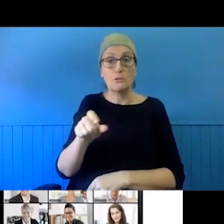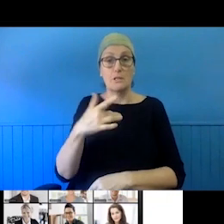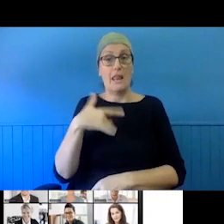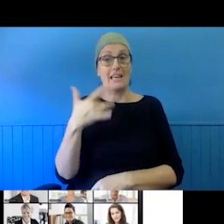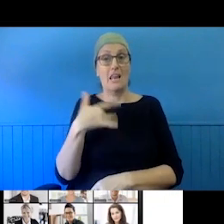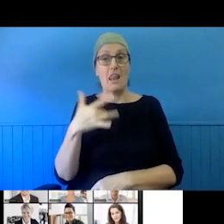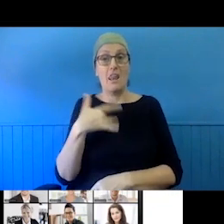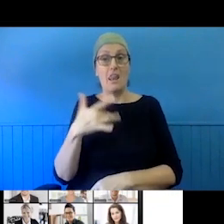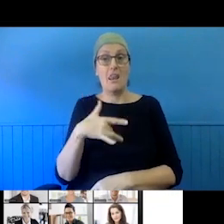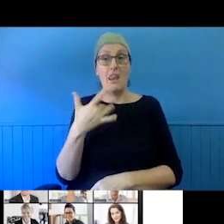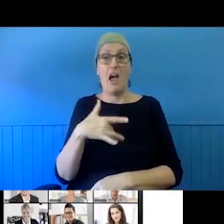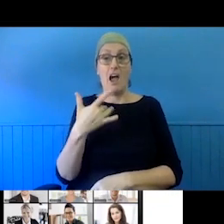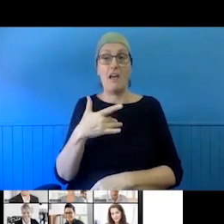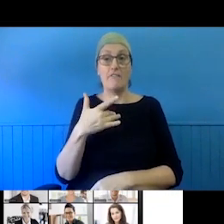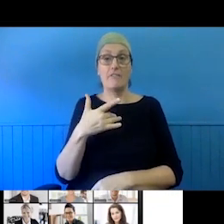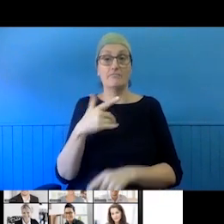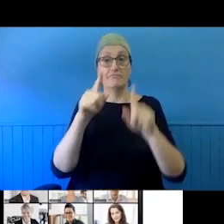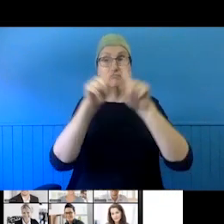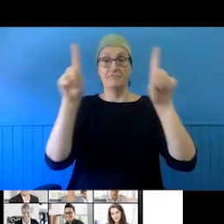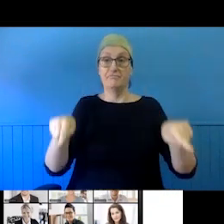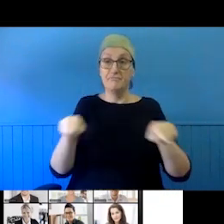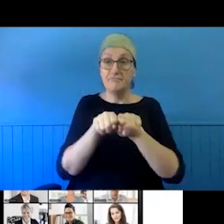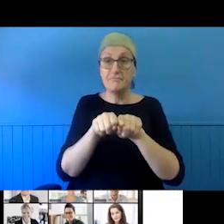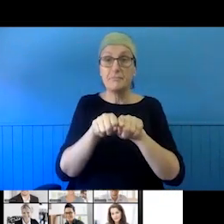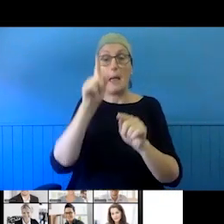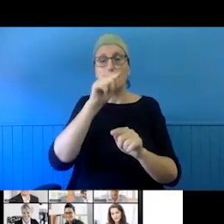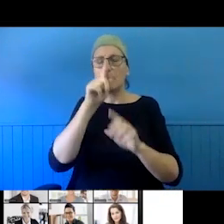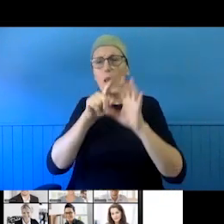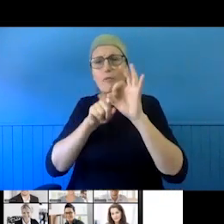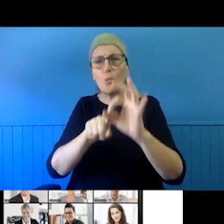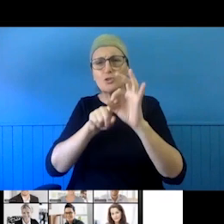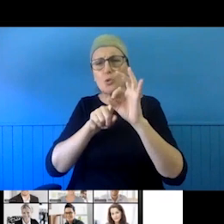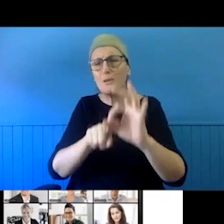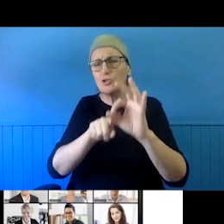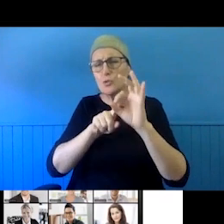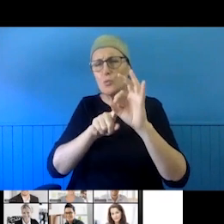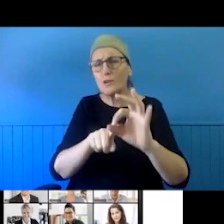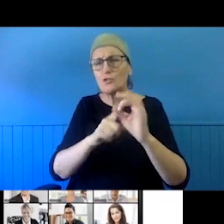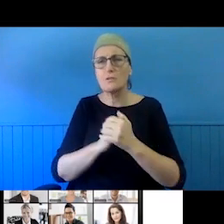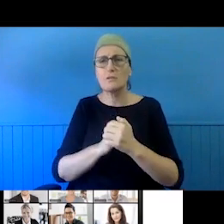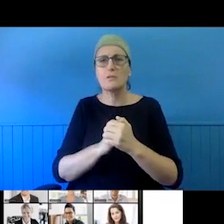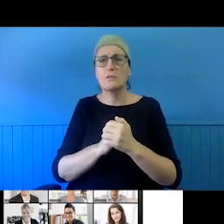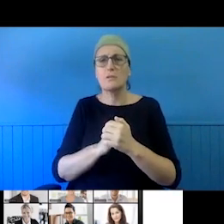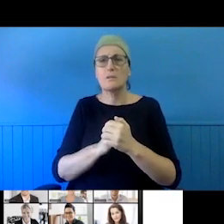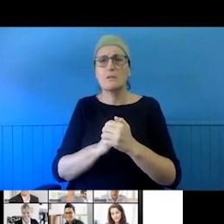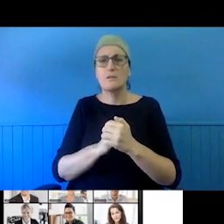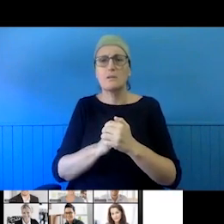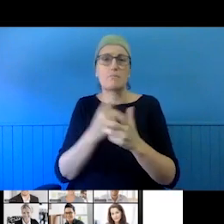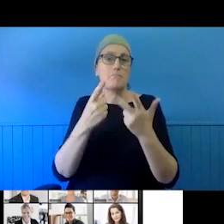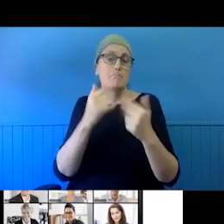you're a superfan, you might have a particular icon next to your name, an emoji or whatever, that I know you're a superfan. I might want to